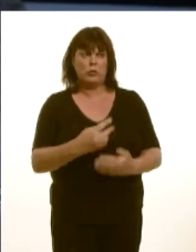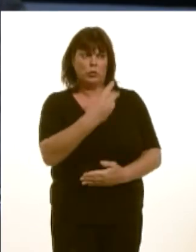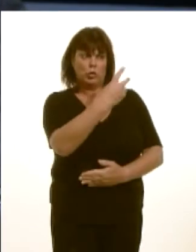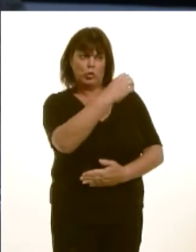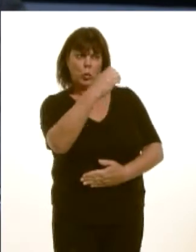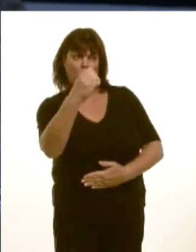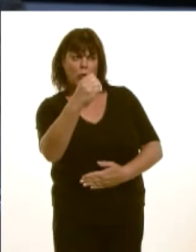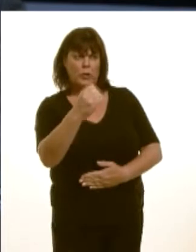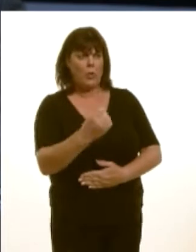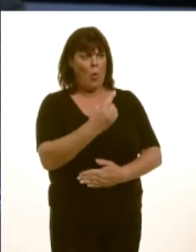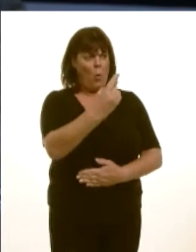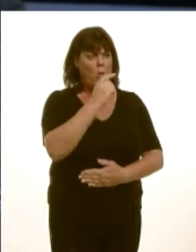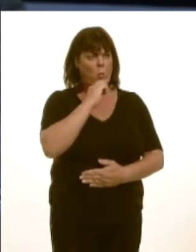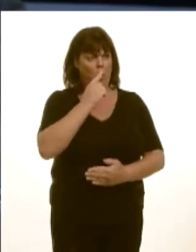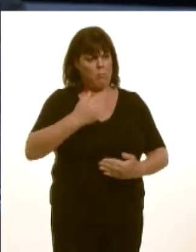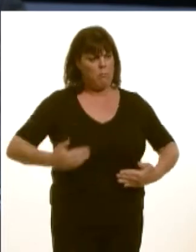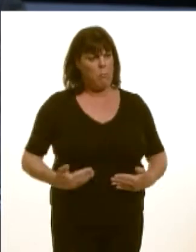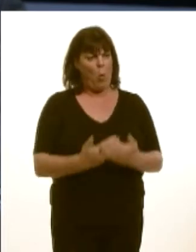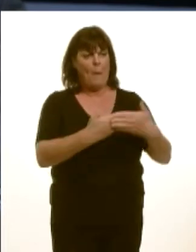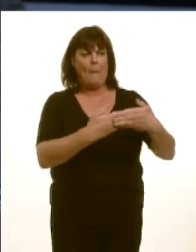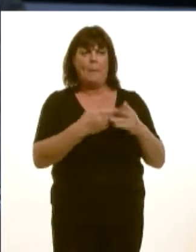that has not changed for some 20 years.